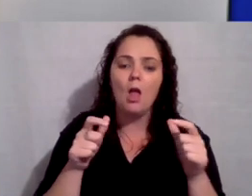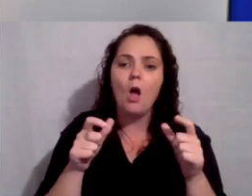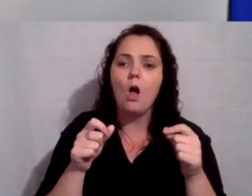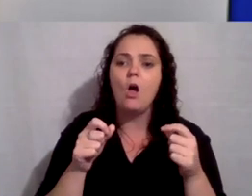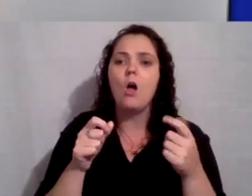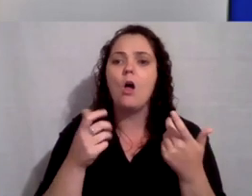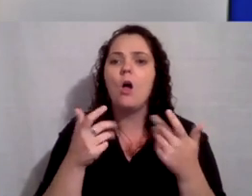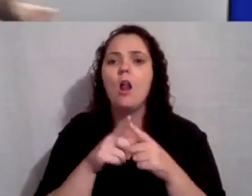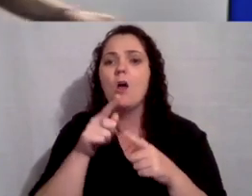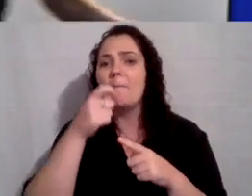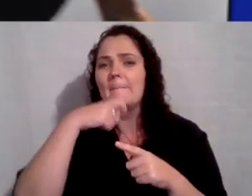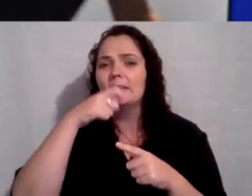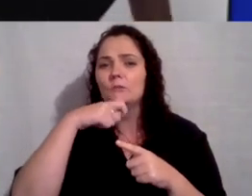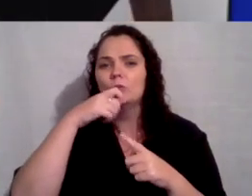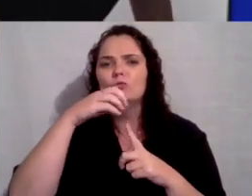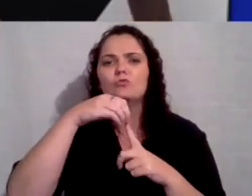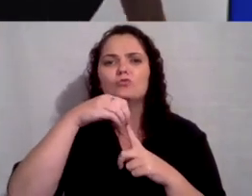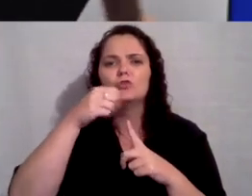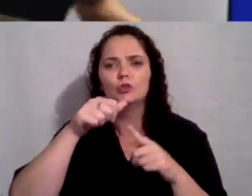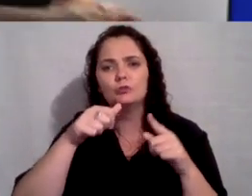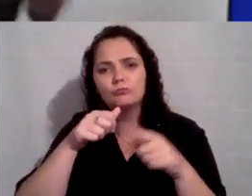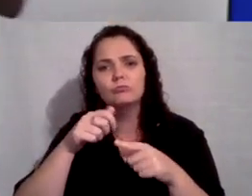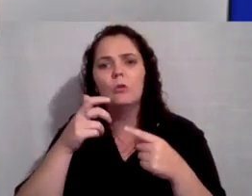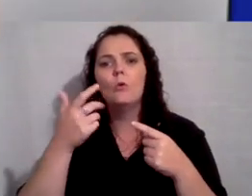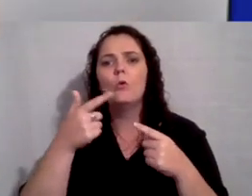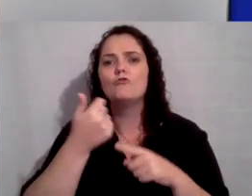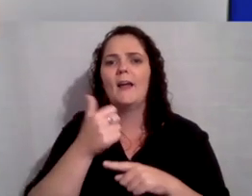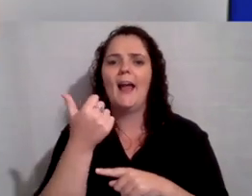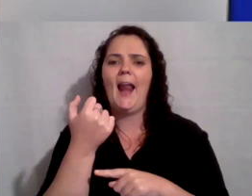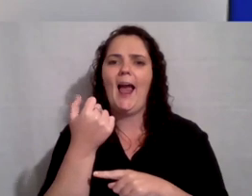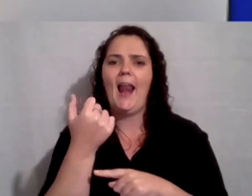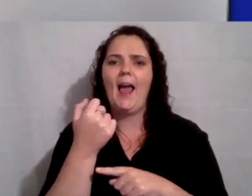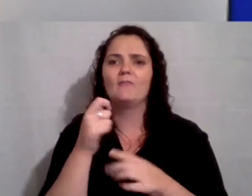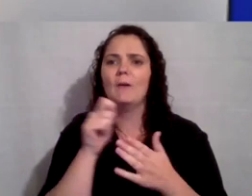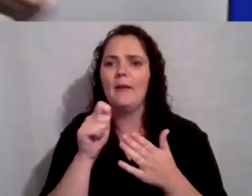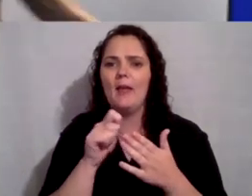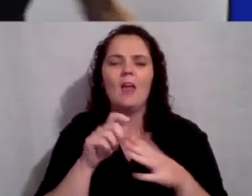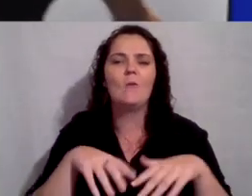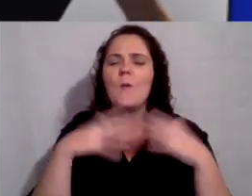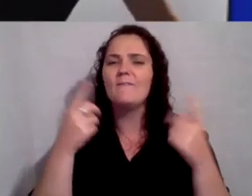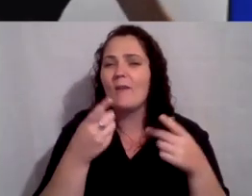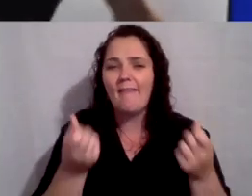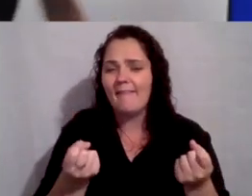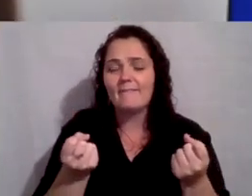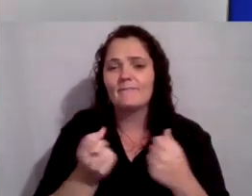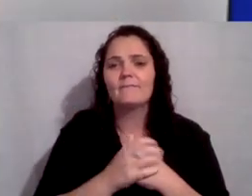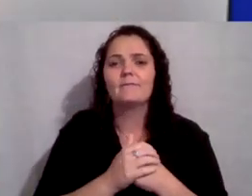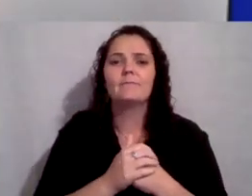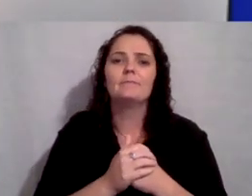that's on the back end of a pencil or you have one of these little you know clicky type erasers or whatever kind of eraser you have,